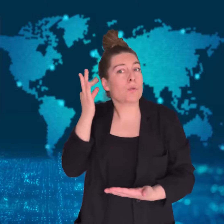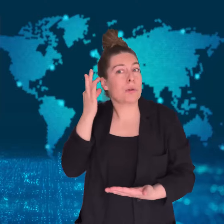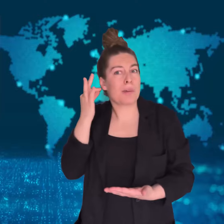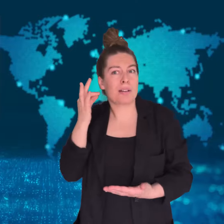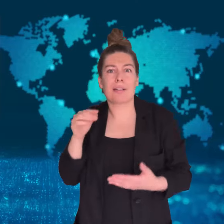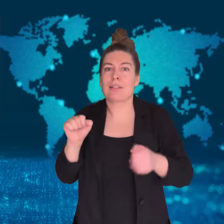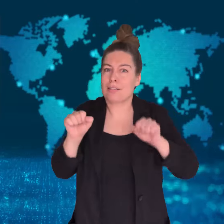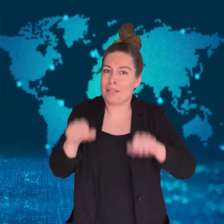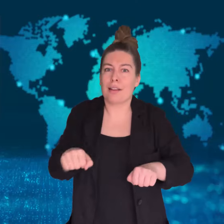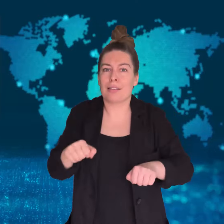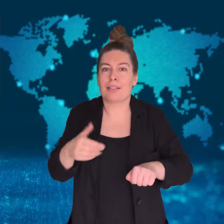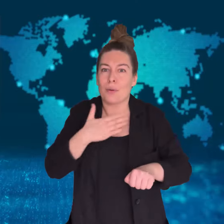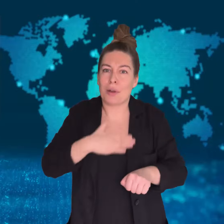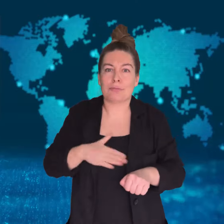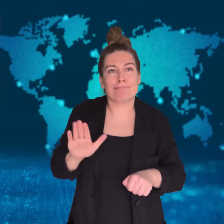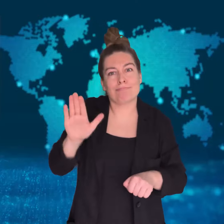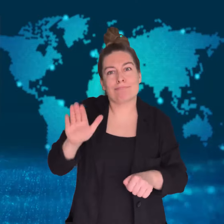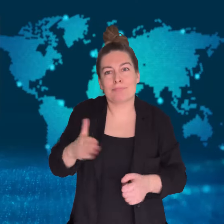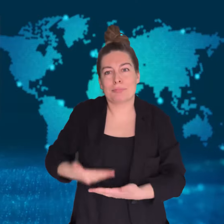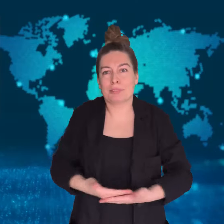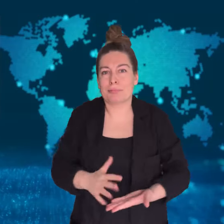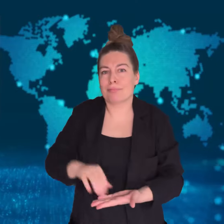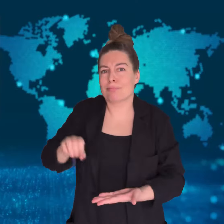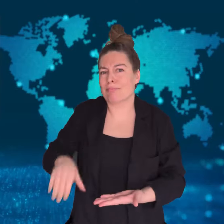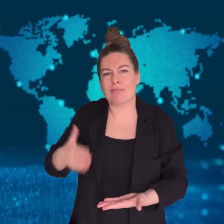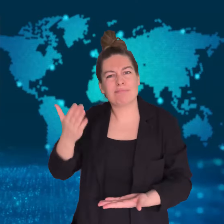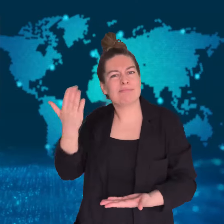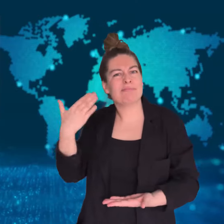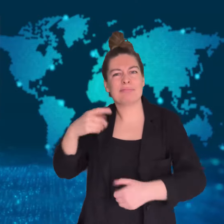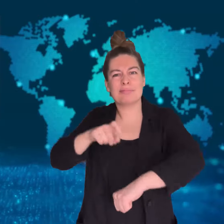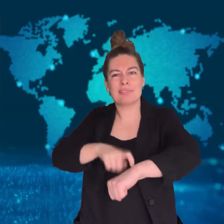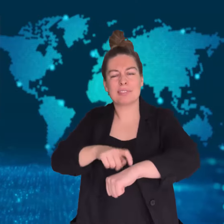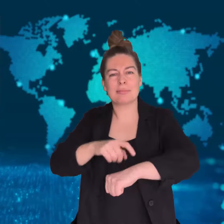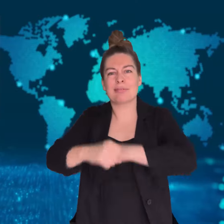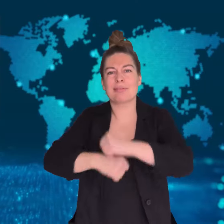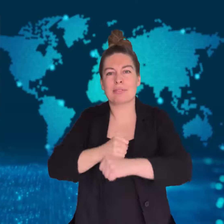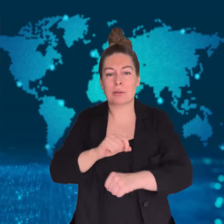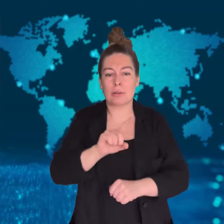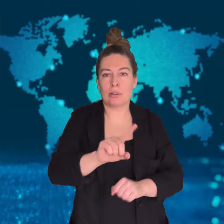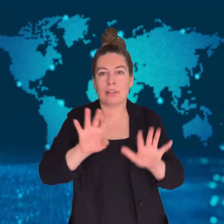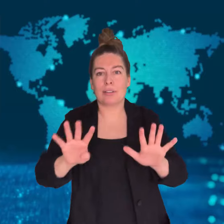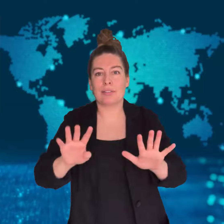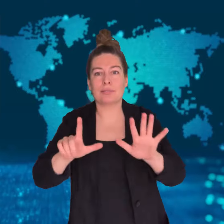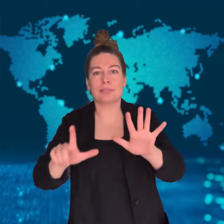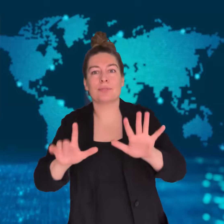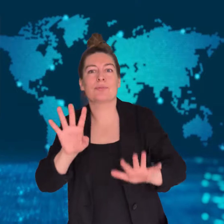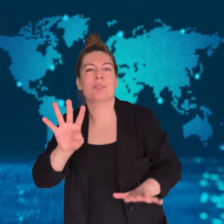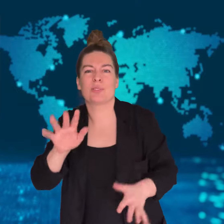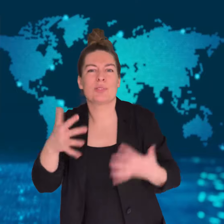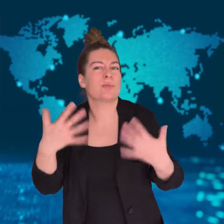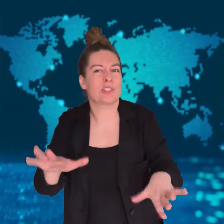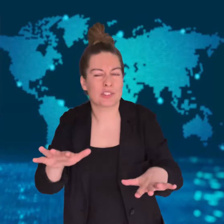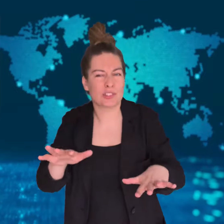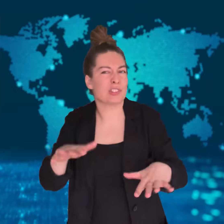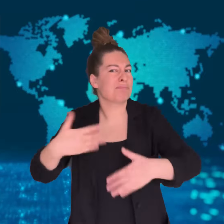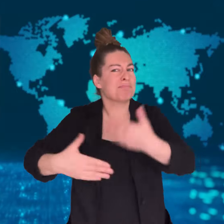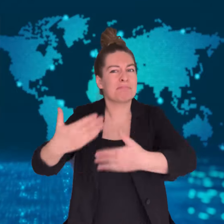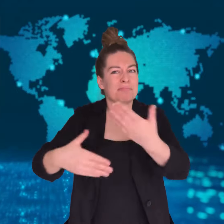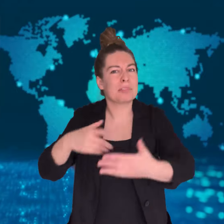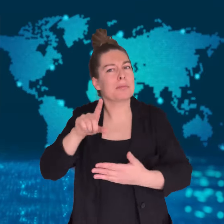Polls have shown that around 80% of all French people are in favor of abortion being legal.